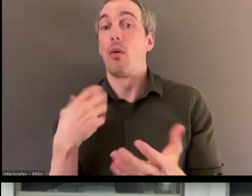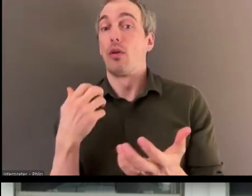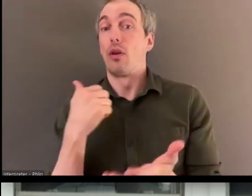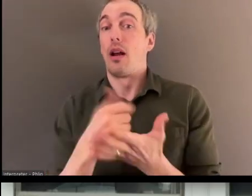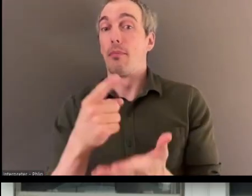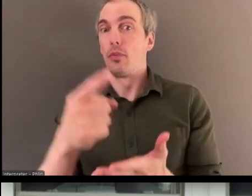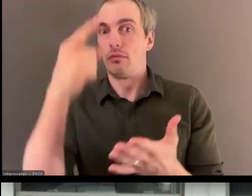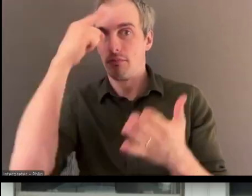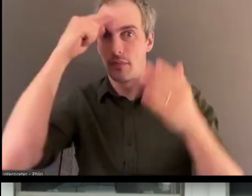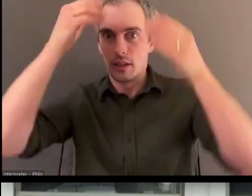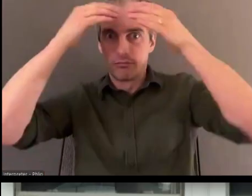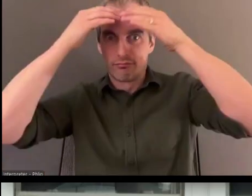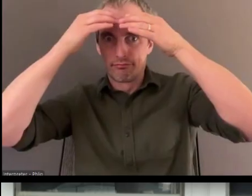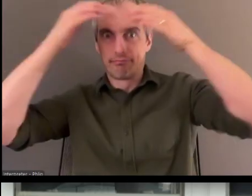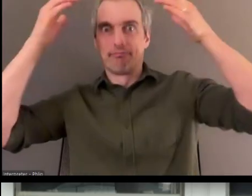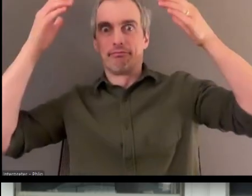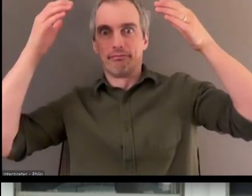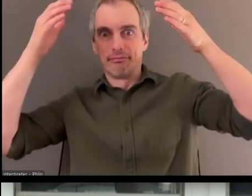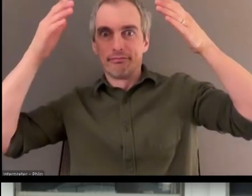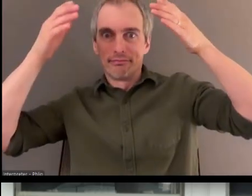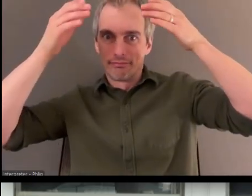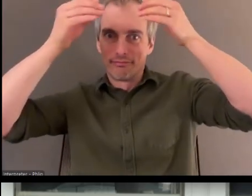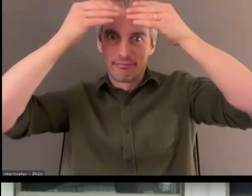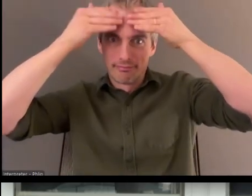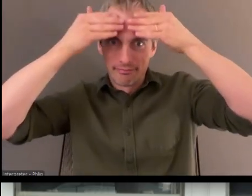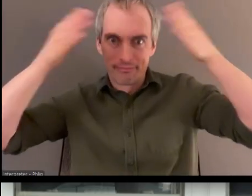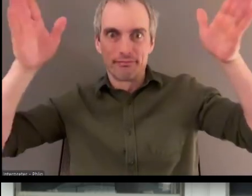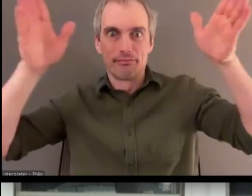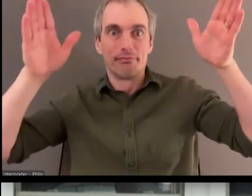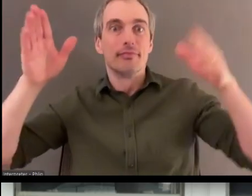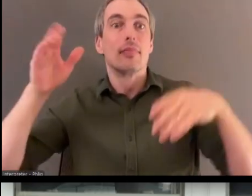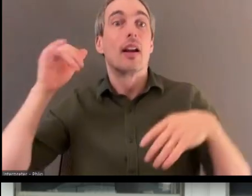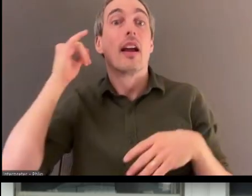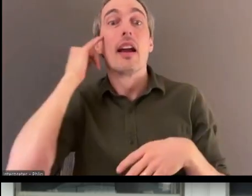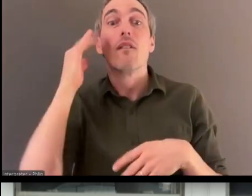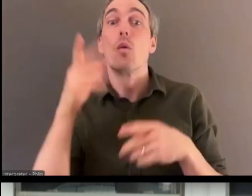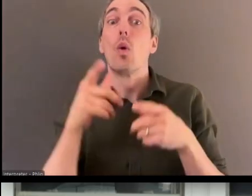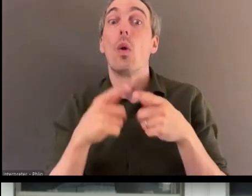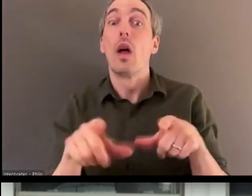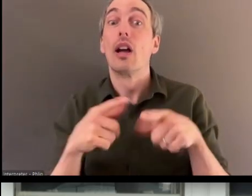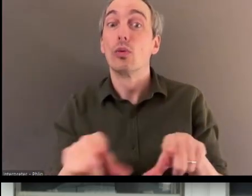isn't actually a language that's spoken in words? What if this is a visual language?